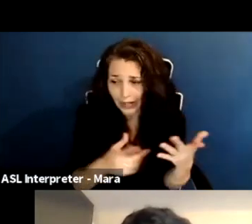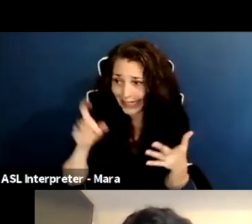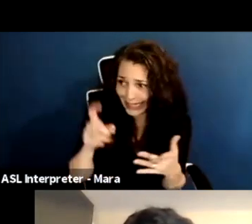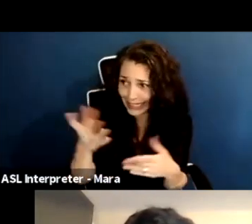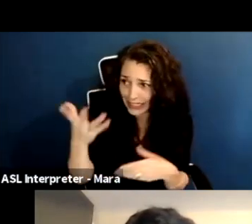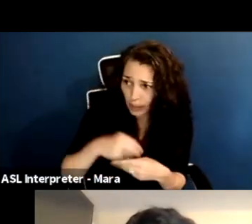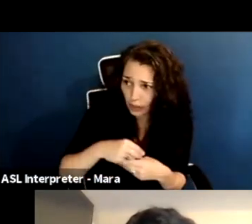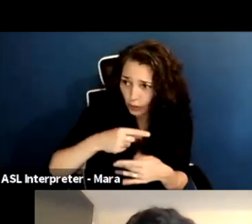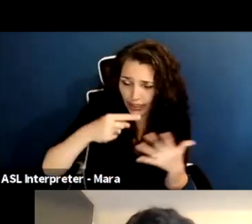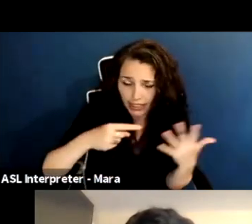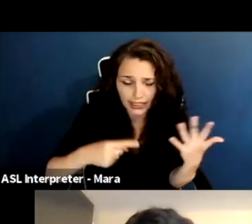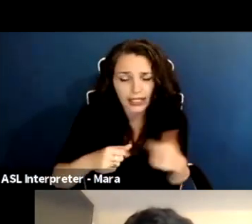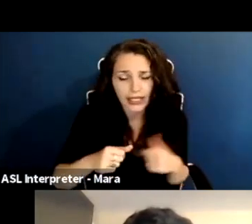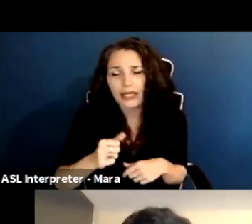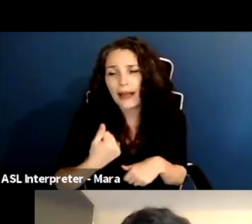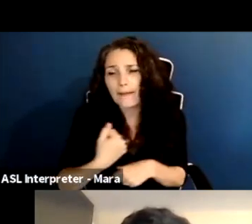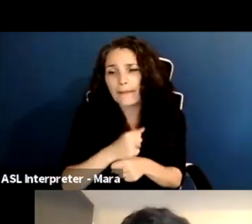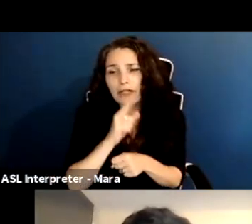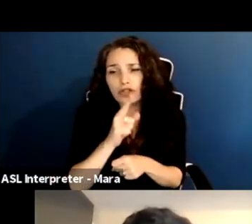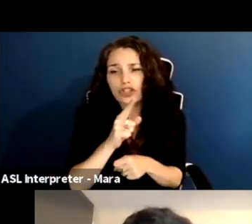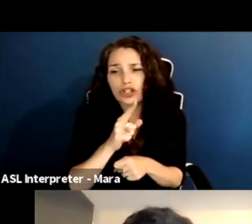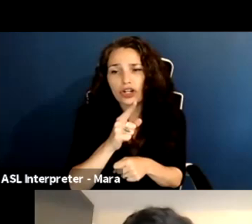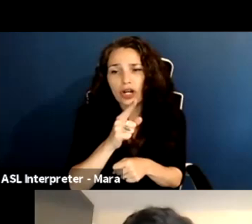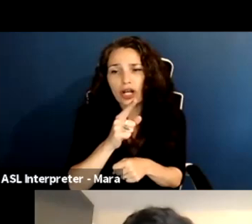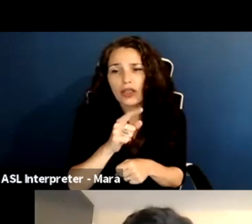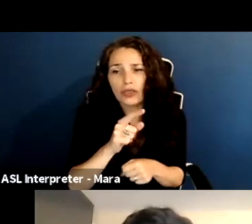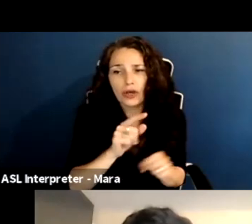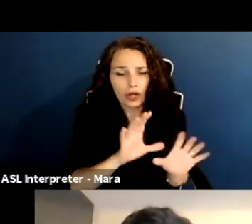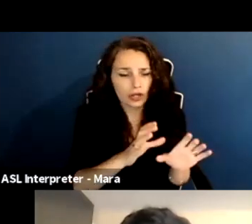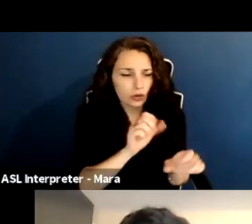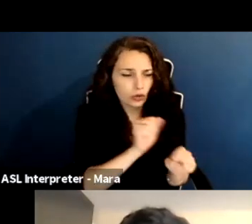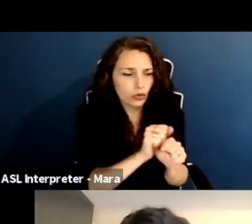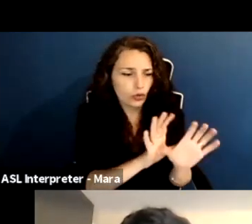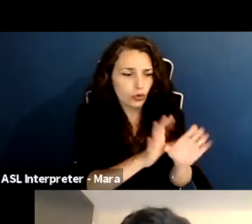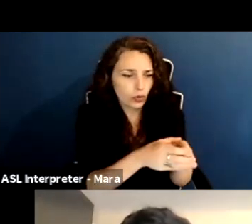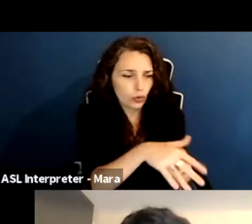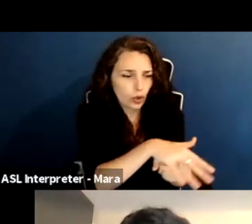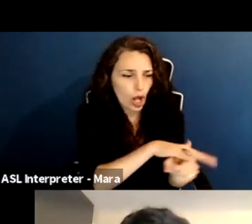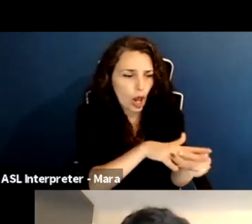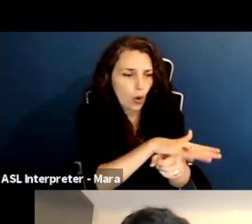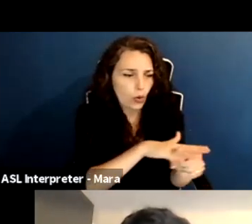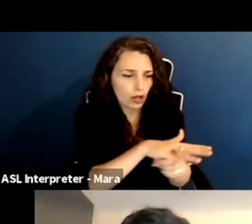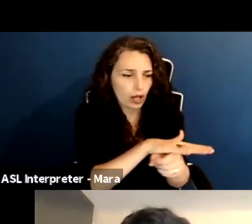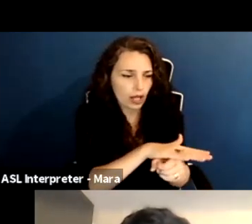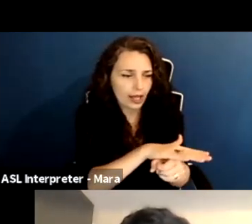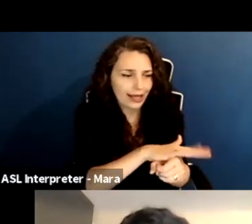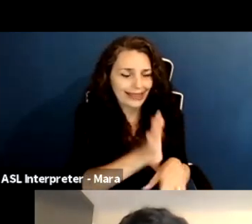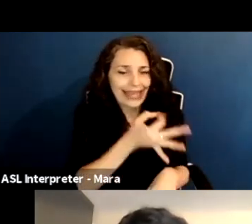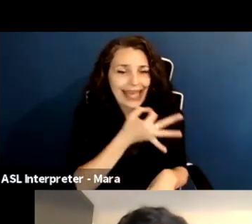we had local crews everywhere we went who were also experts in the area and in the language and...